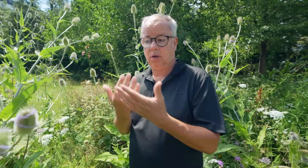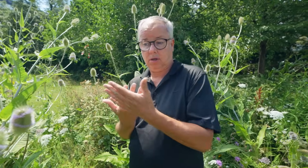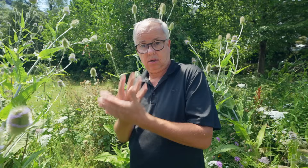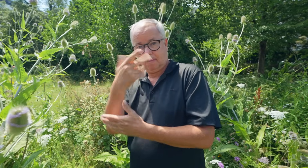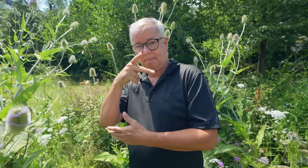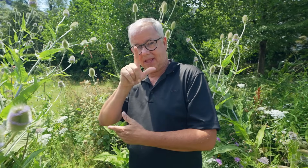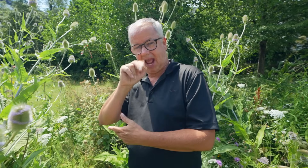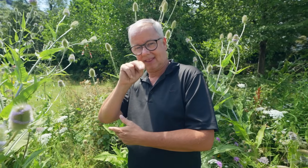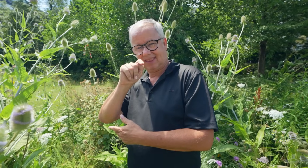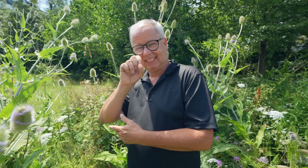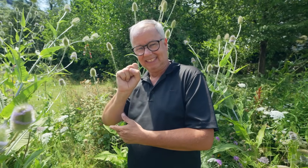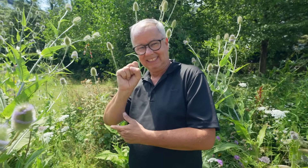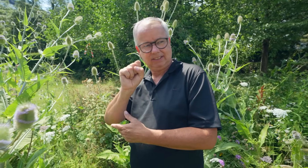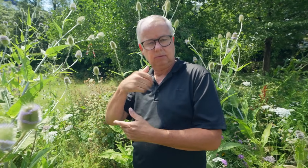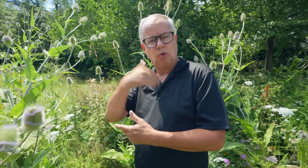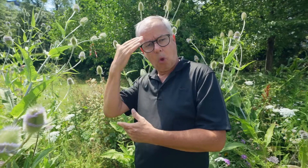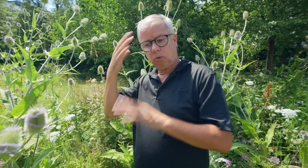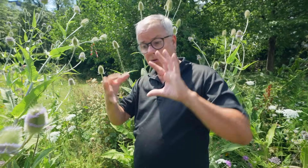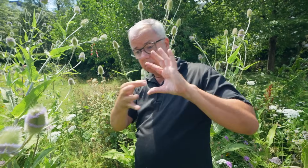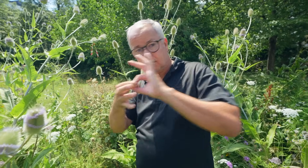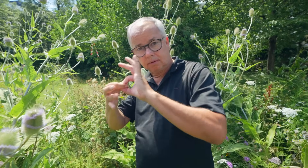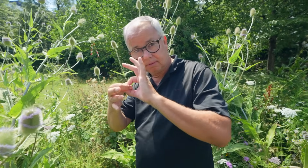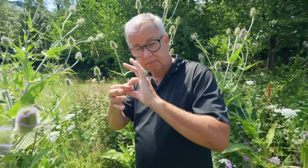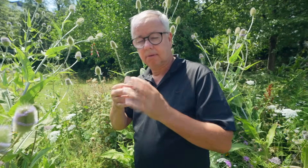have a symbiotic relationship.